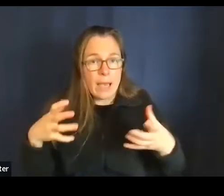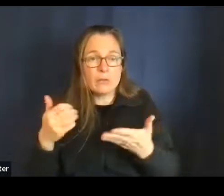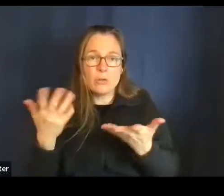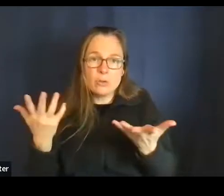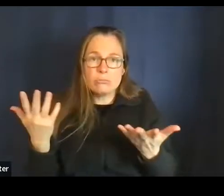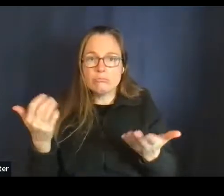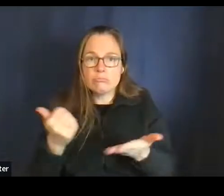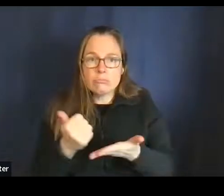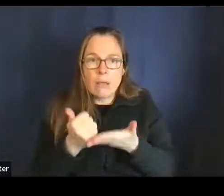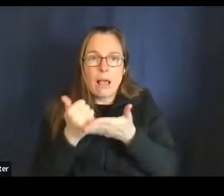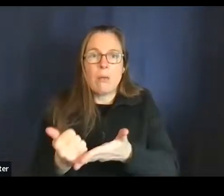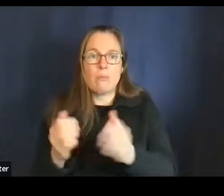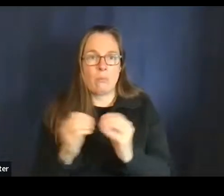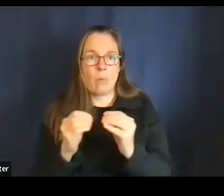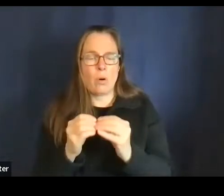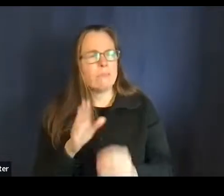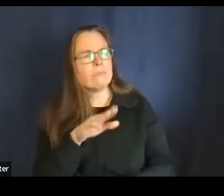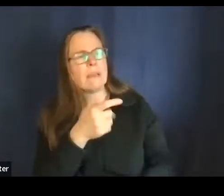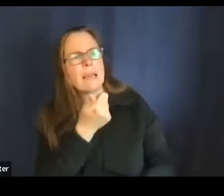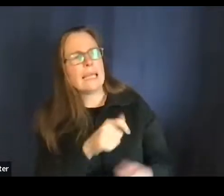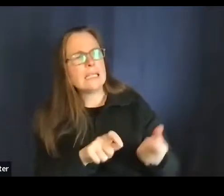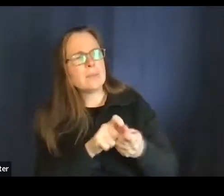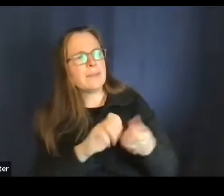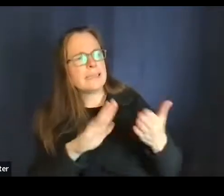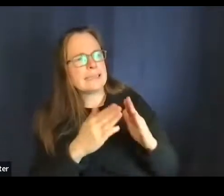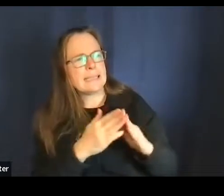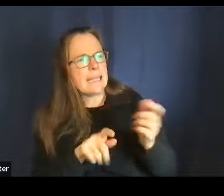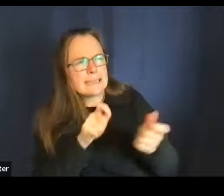Is there any particular city that stands out that has something similar.